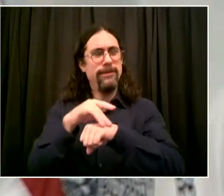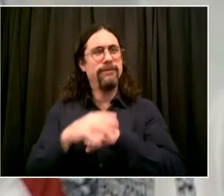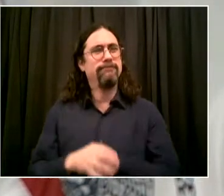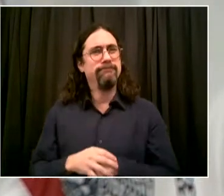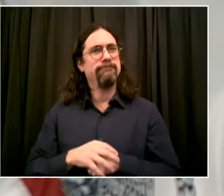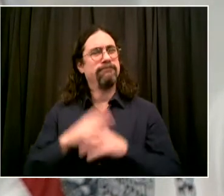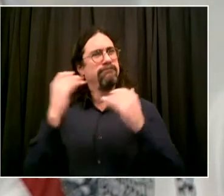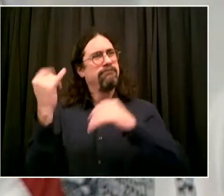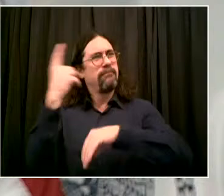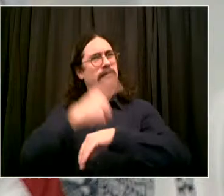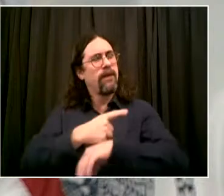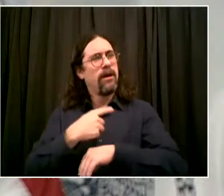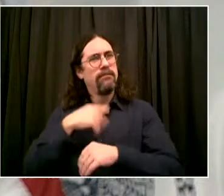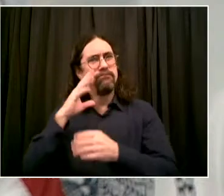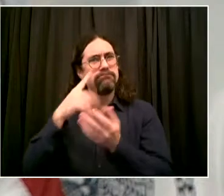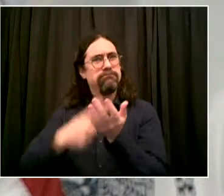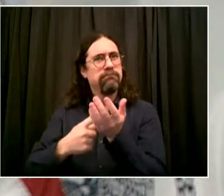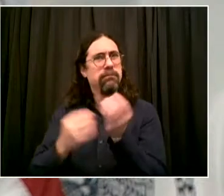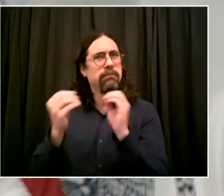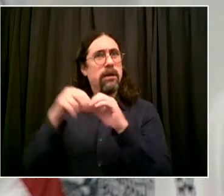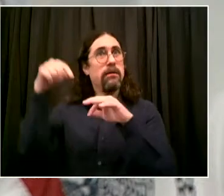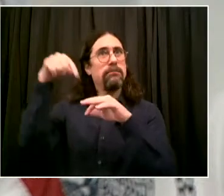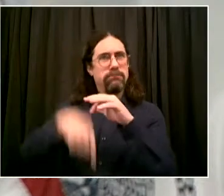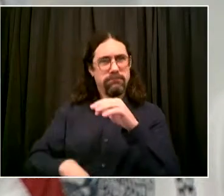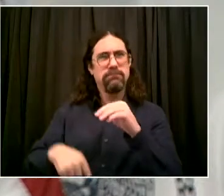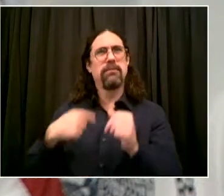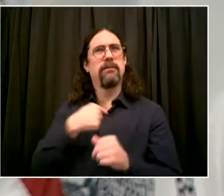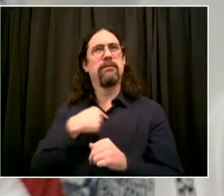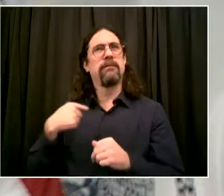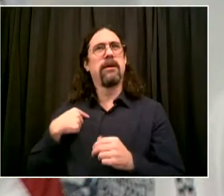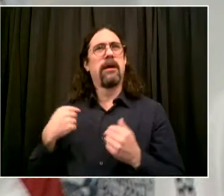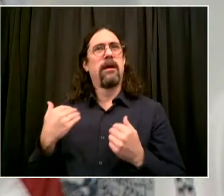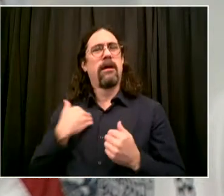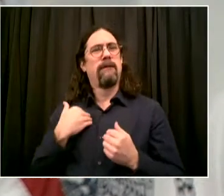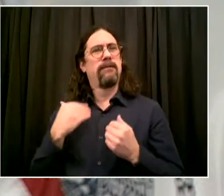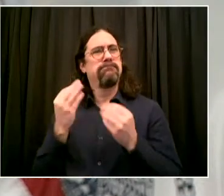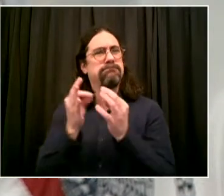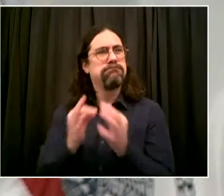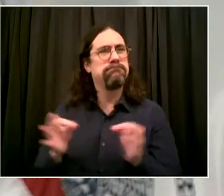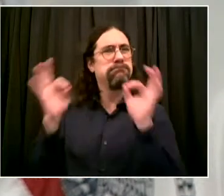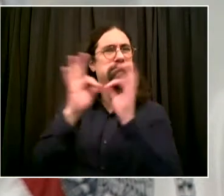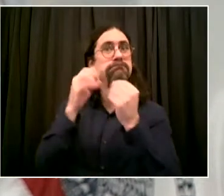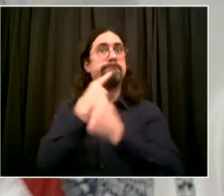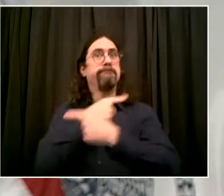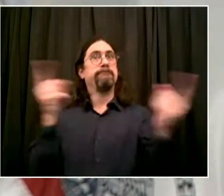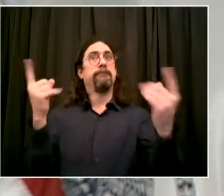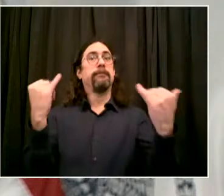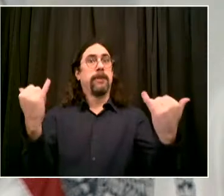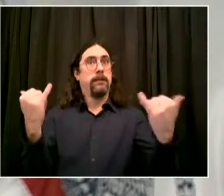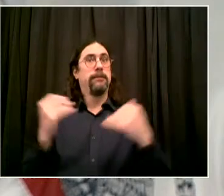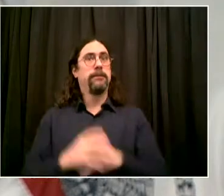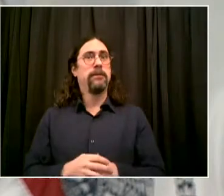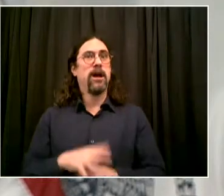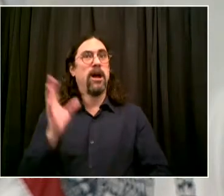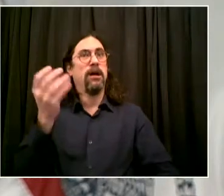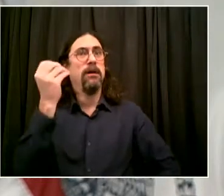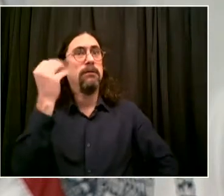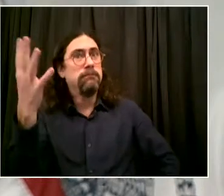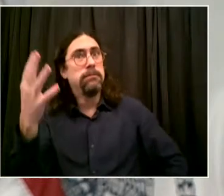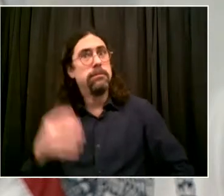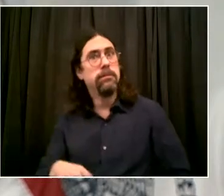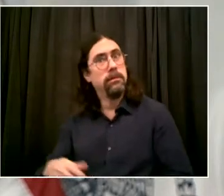THEHE WAWAY WE GO